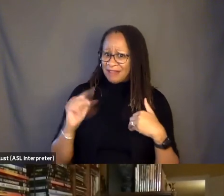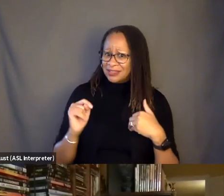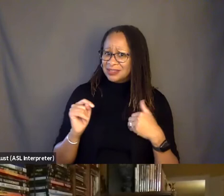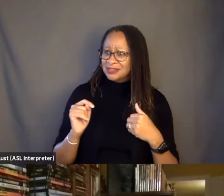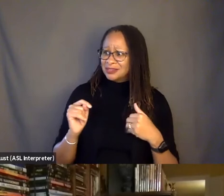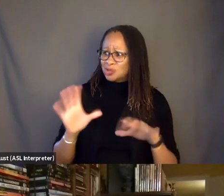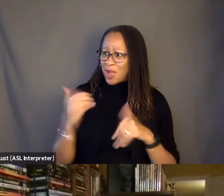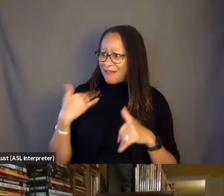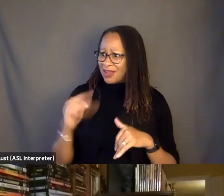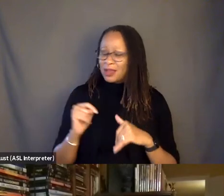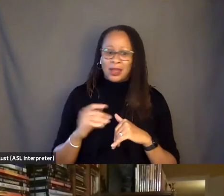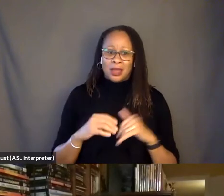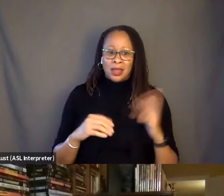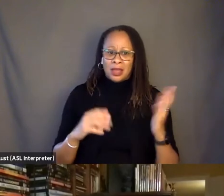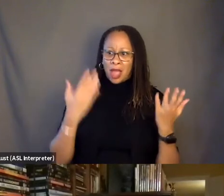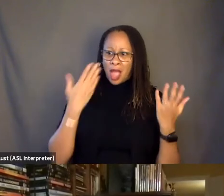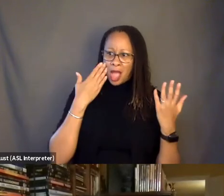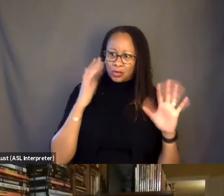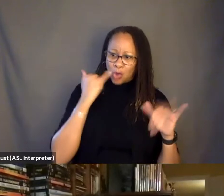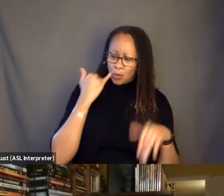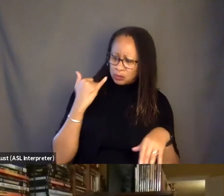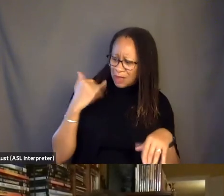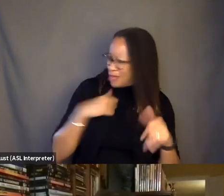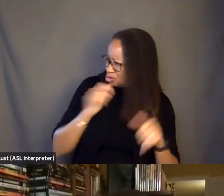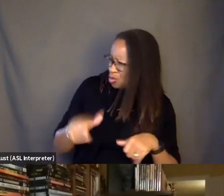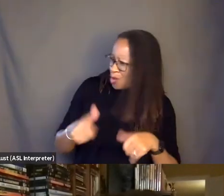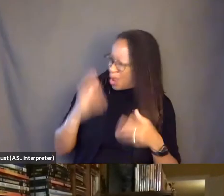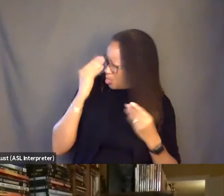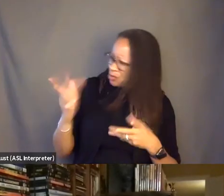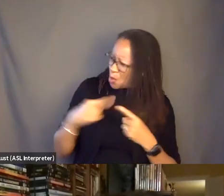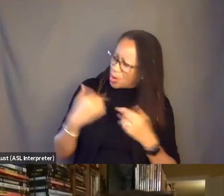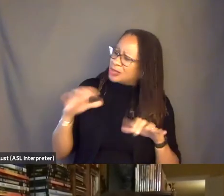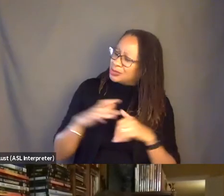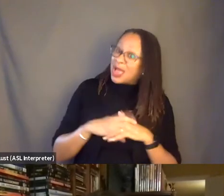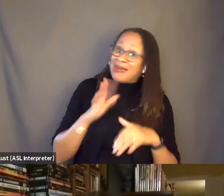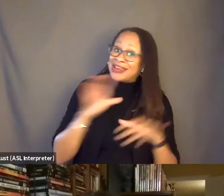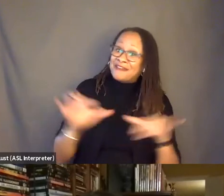"I'm not sure. "I'll tell you when I have it, I don't think so. "No, I'll tell you what I do." And I never do, right, until we cut it,